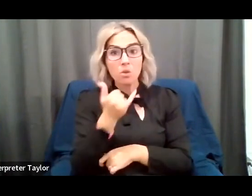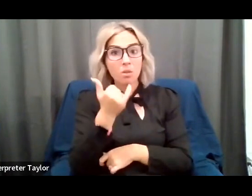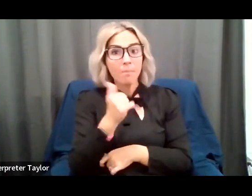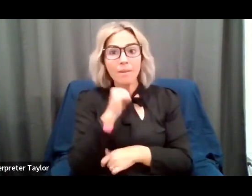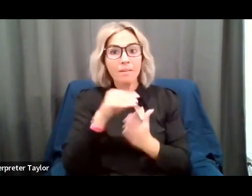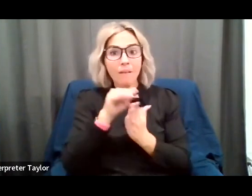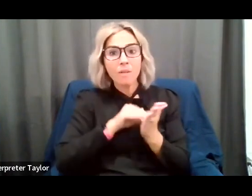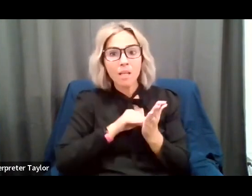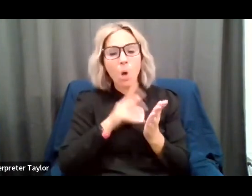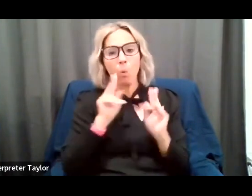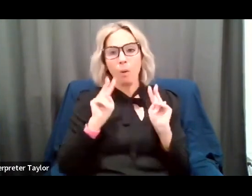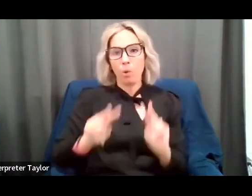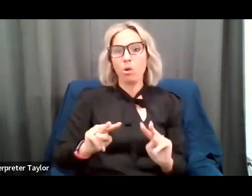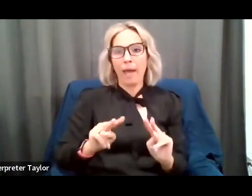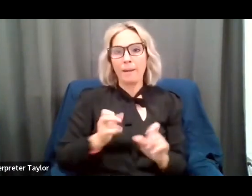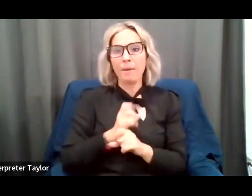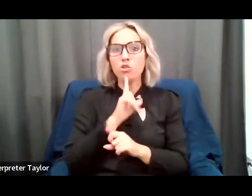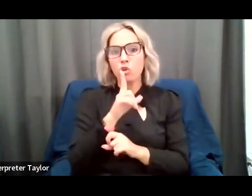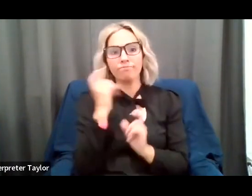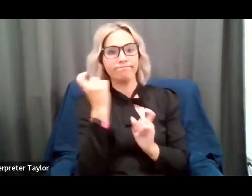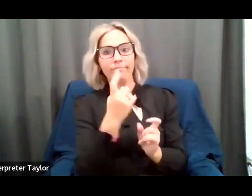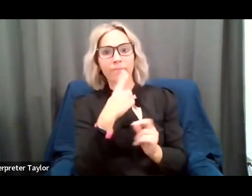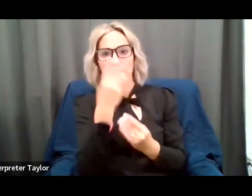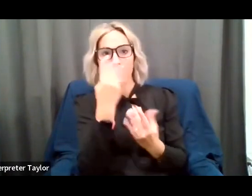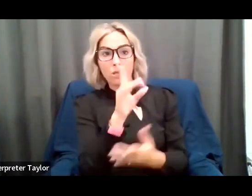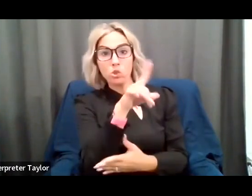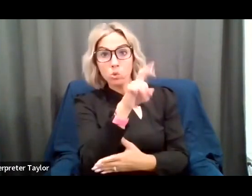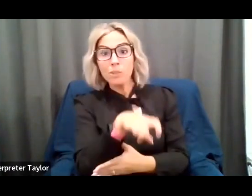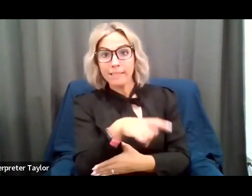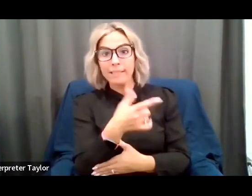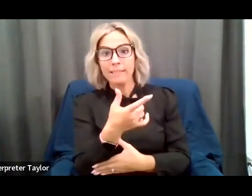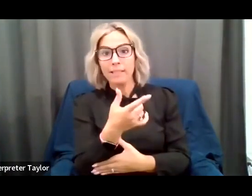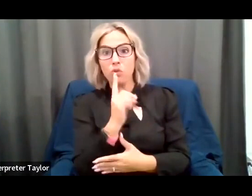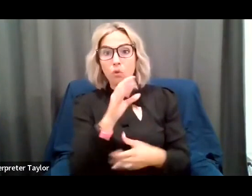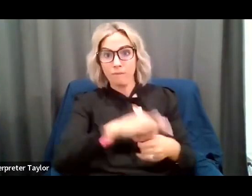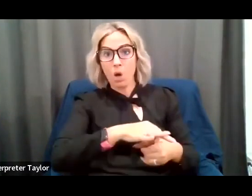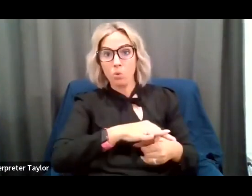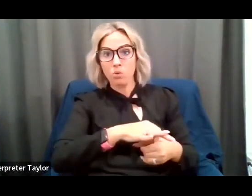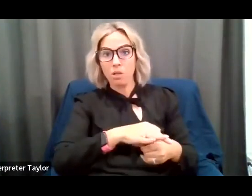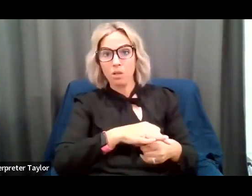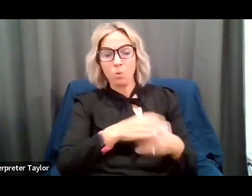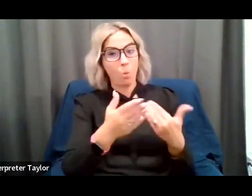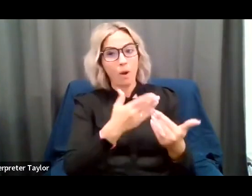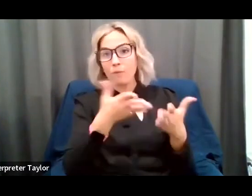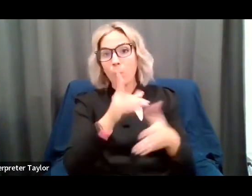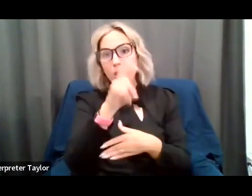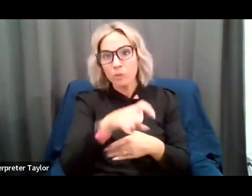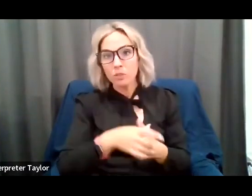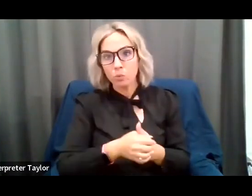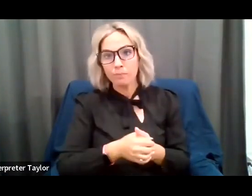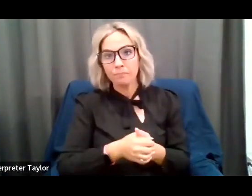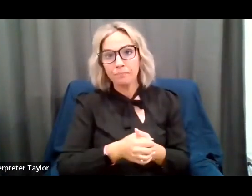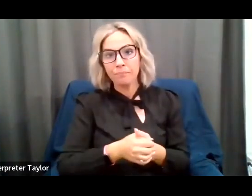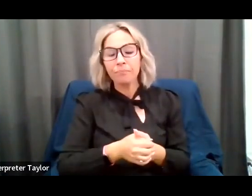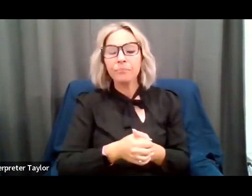we'll look at it and make sure you have the information you need to vote as you need to. But, you know, give us